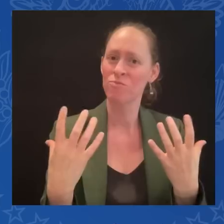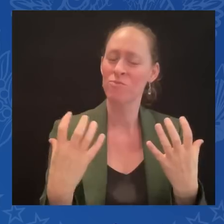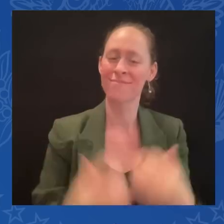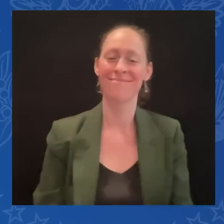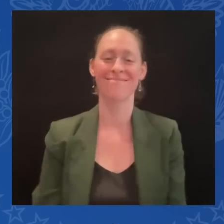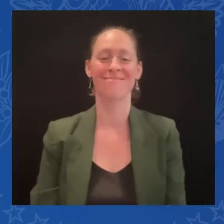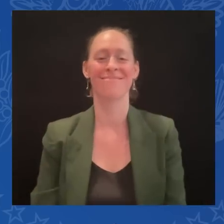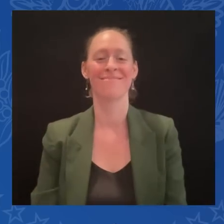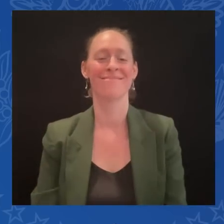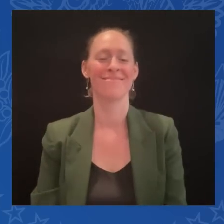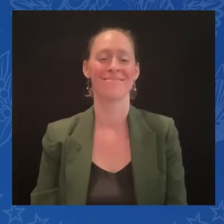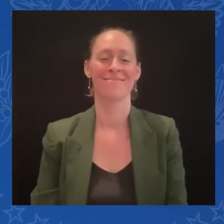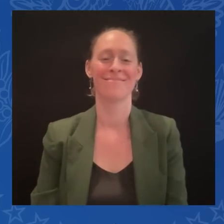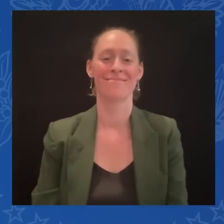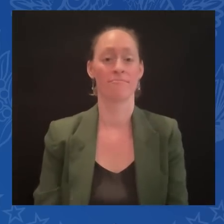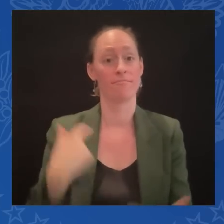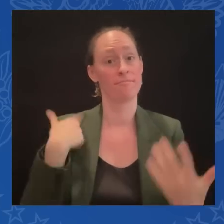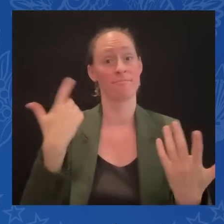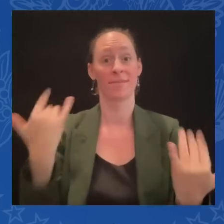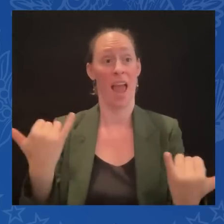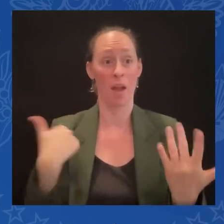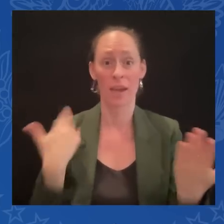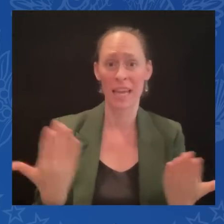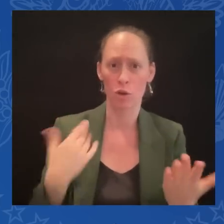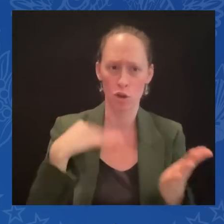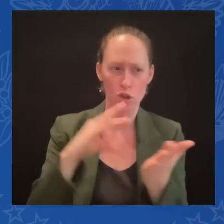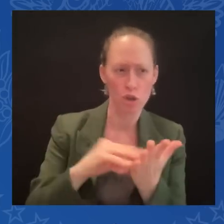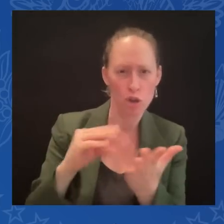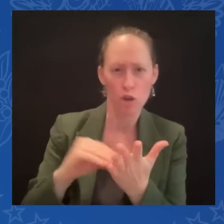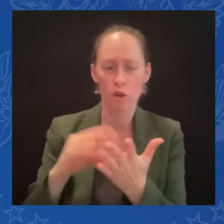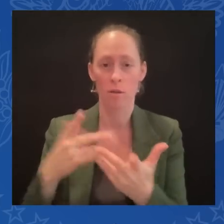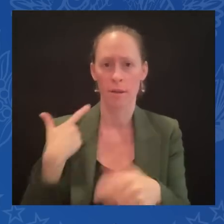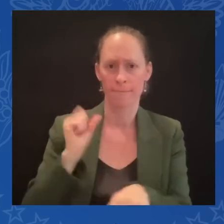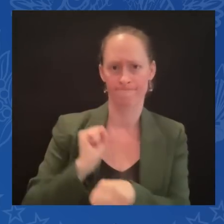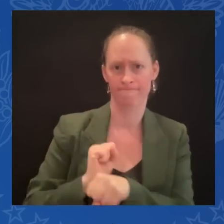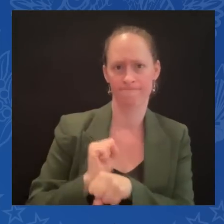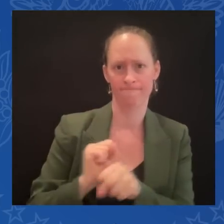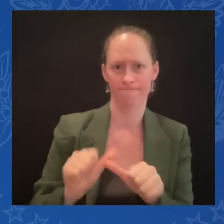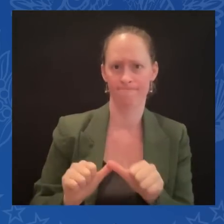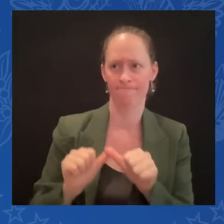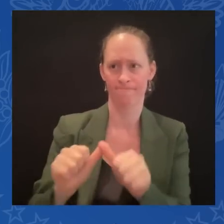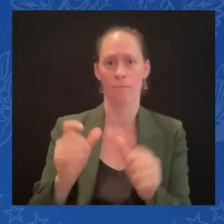I am grateful we have a president who understands these aspirations, a president who gets it,